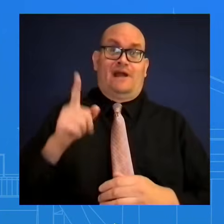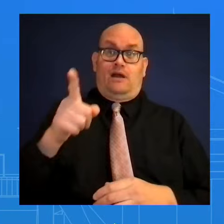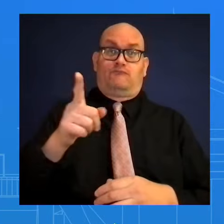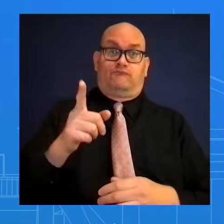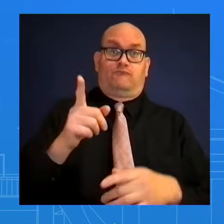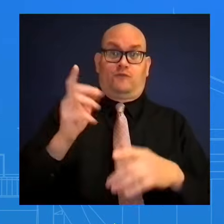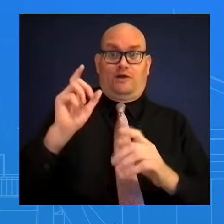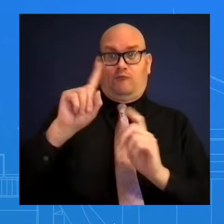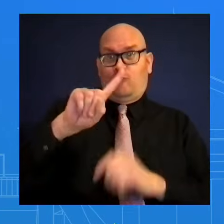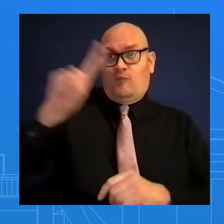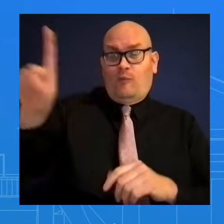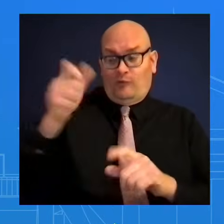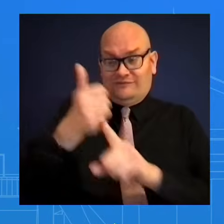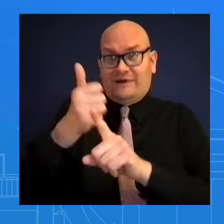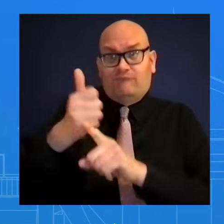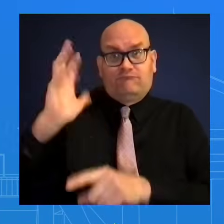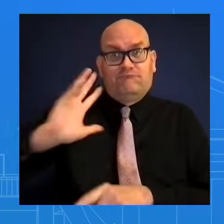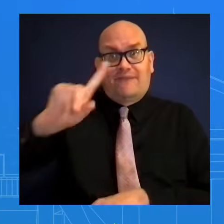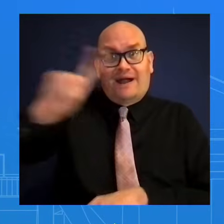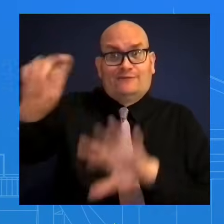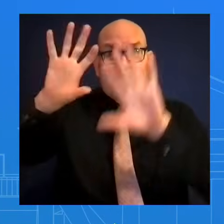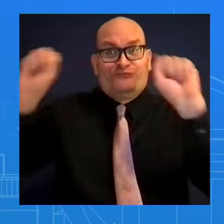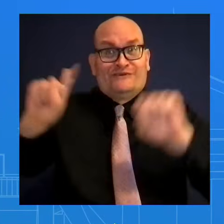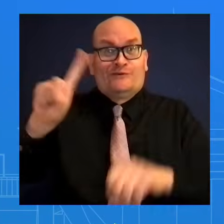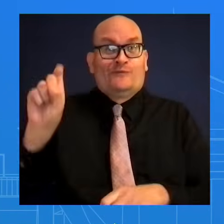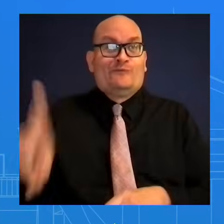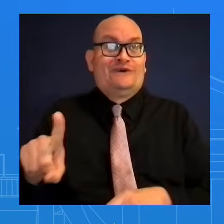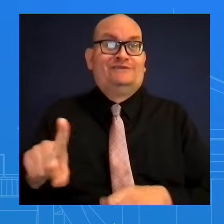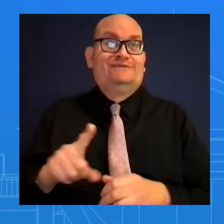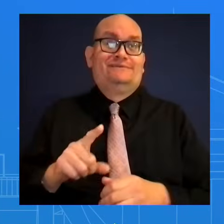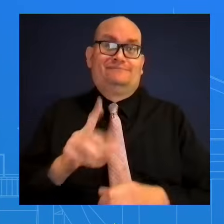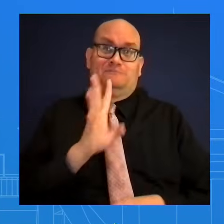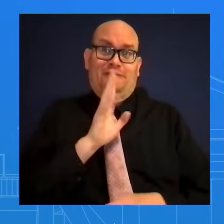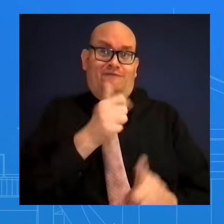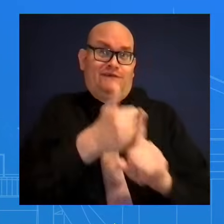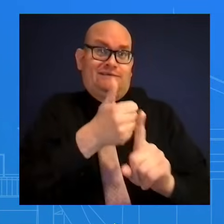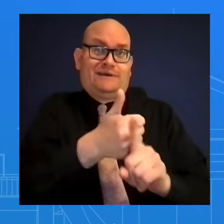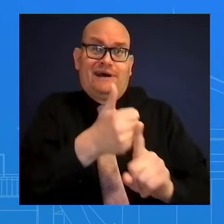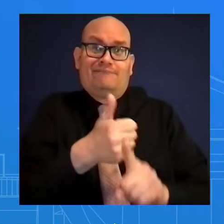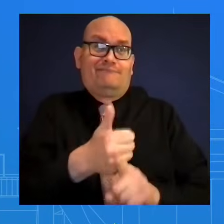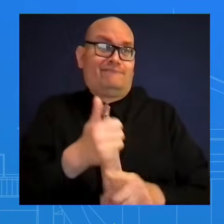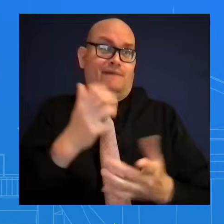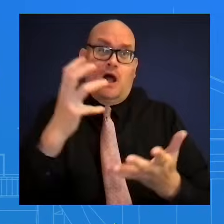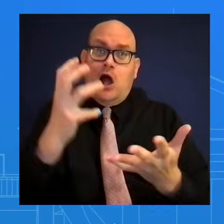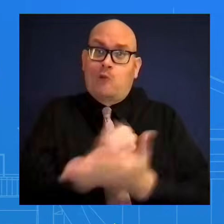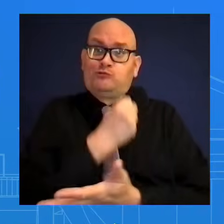So, we've also been able to substantially increase -- as you've seen us do these last two years --